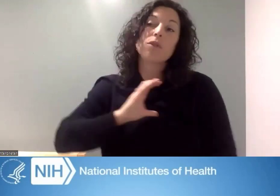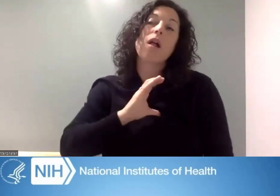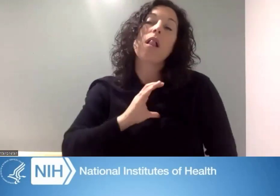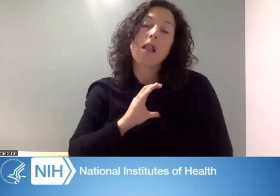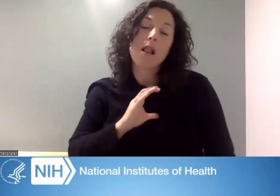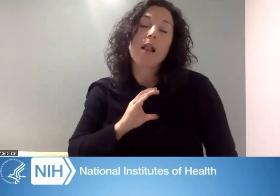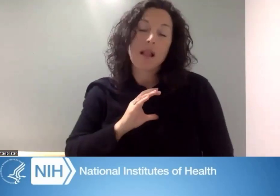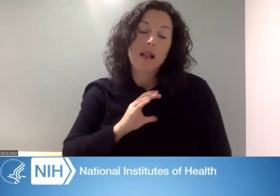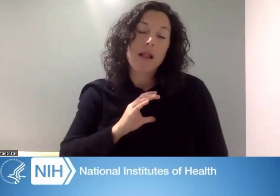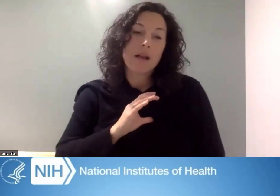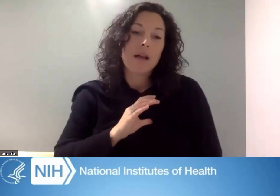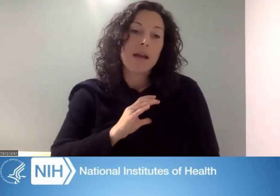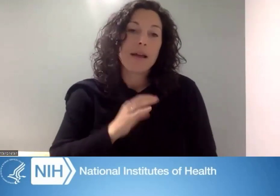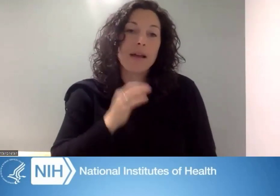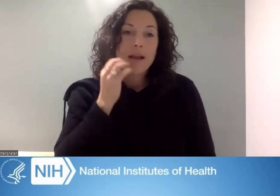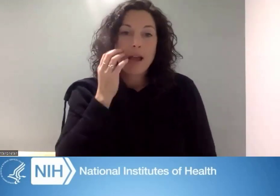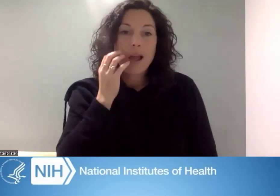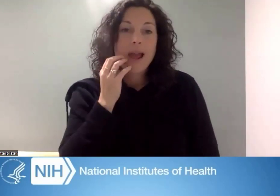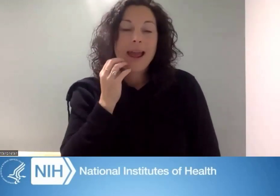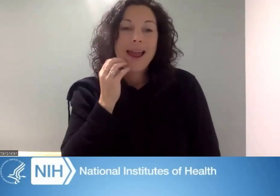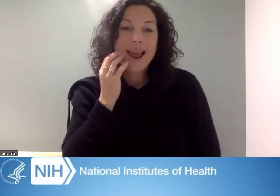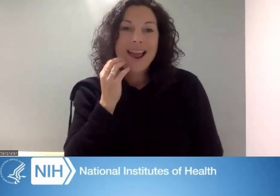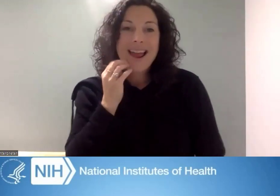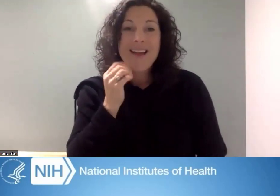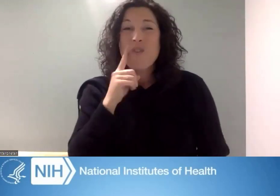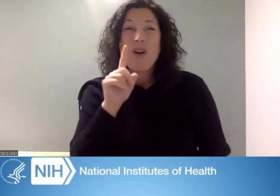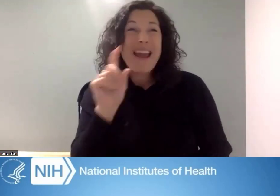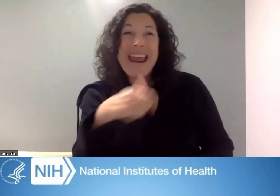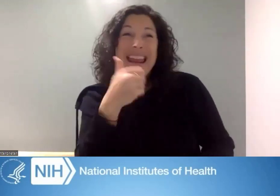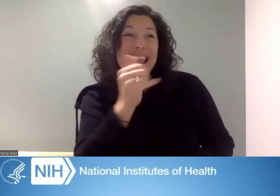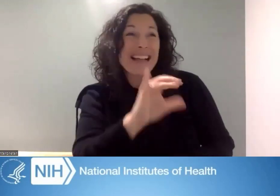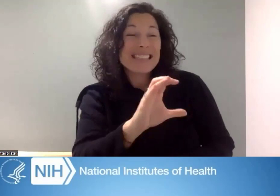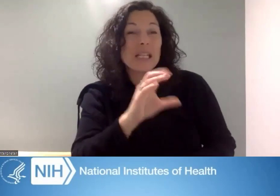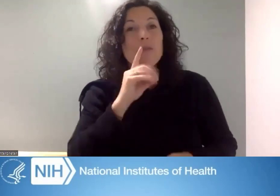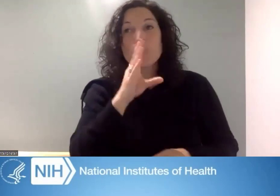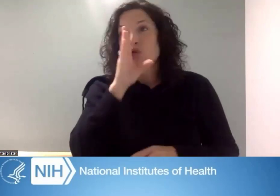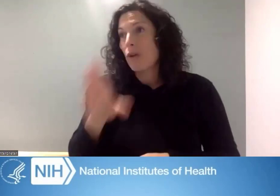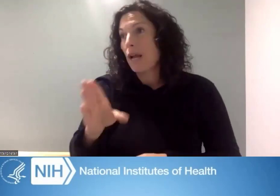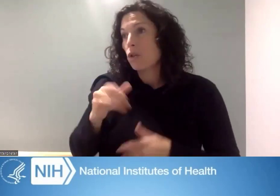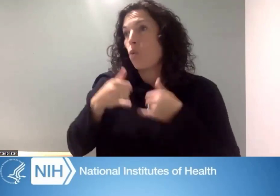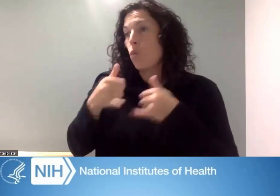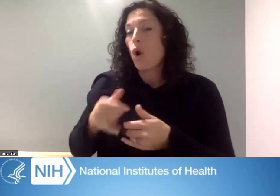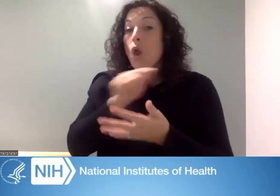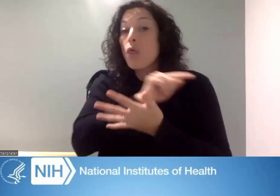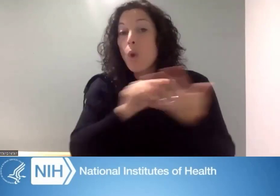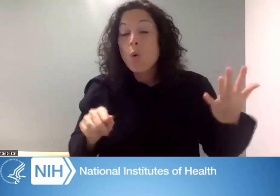and for all ICs, for any direct award, those applications are specifically